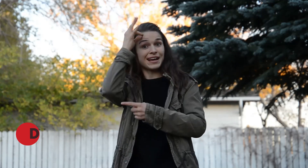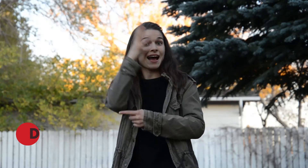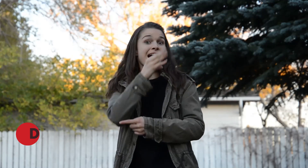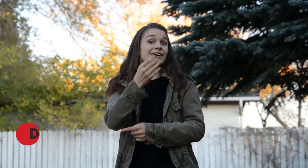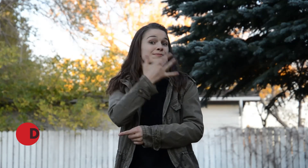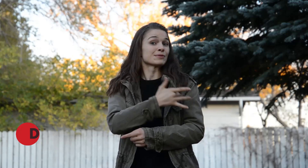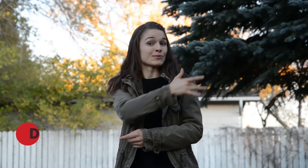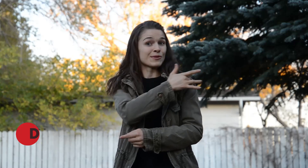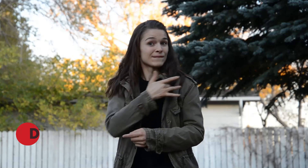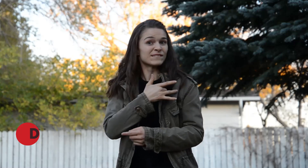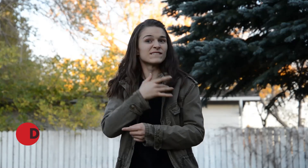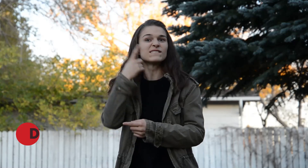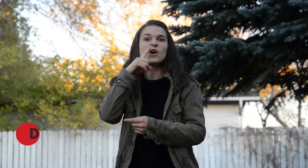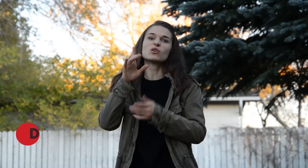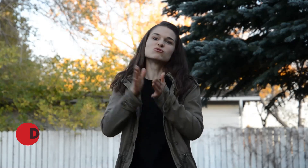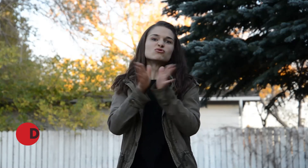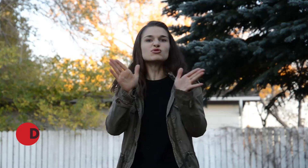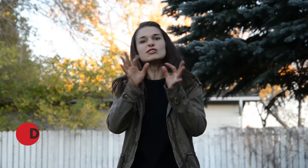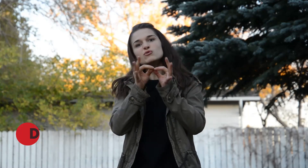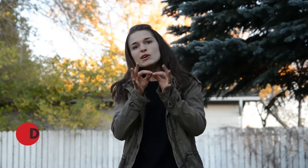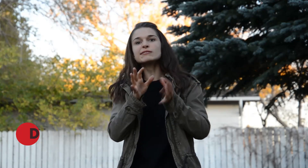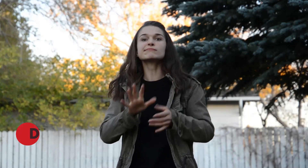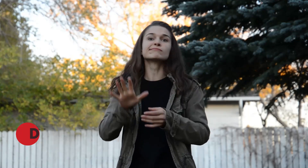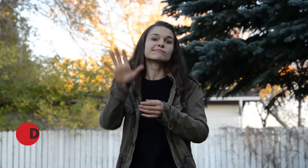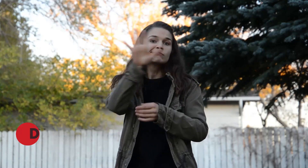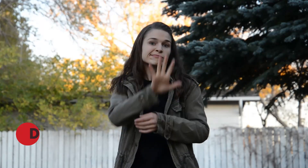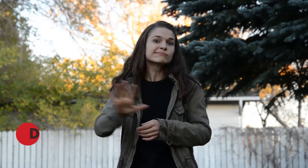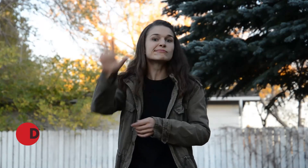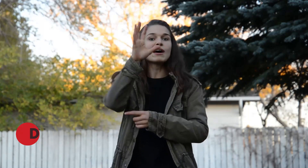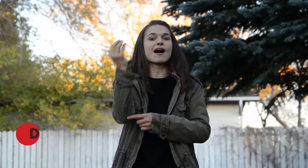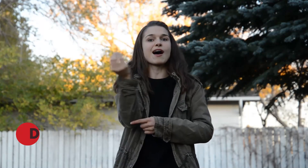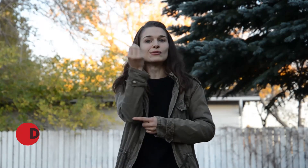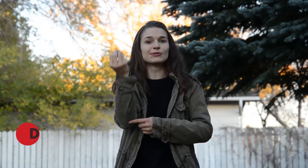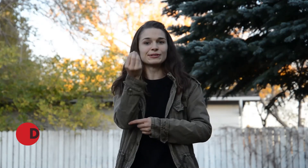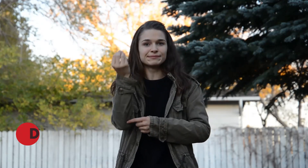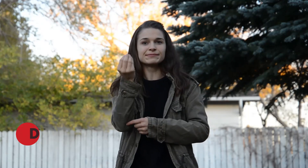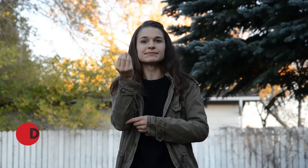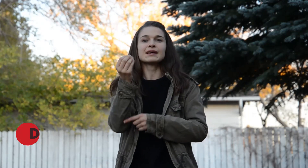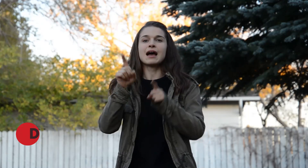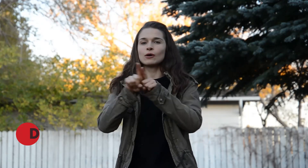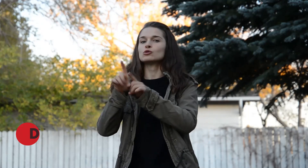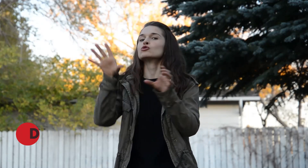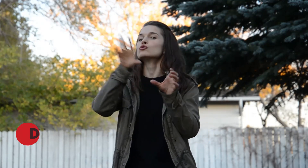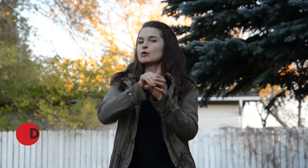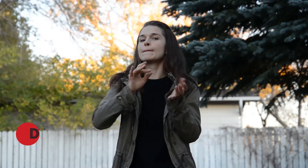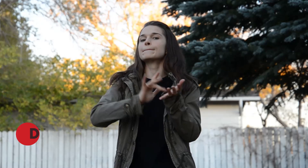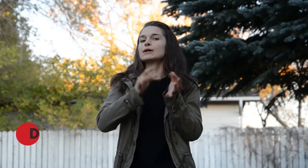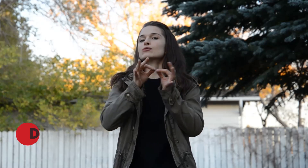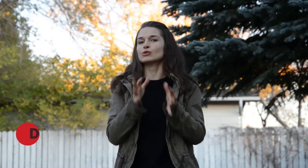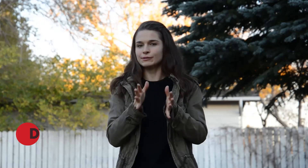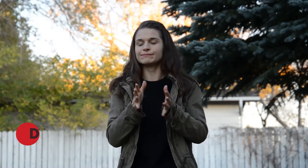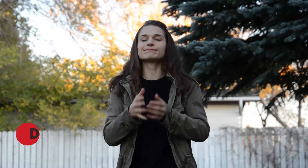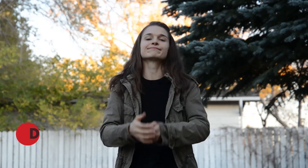federal and provincial governments for general interpreting services throughout Ontario including medical interpreting.